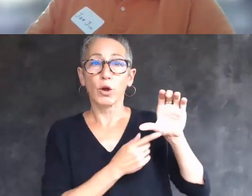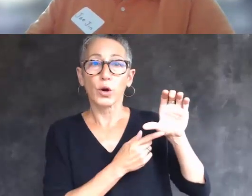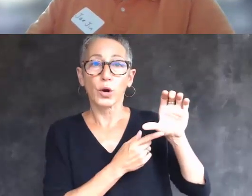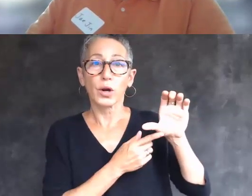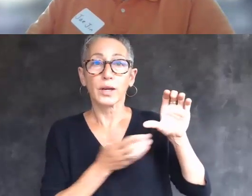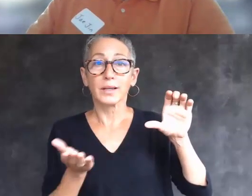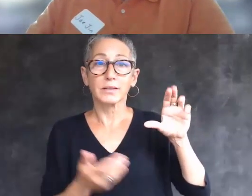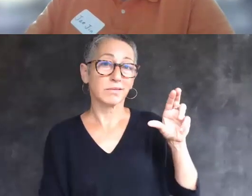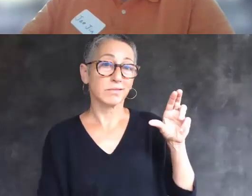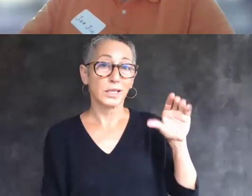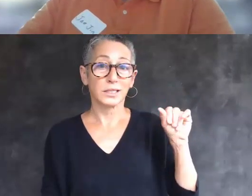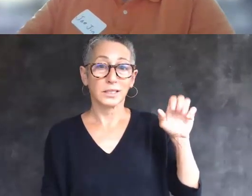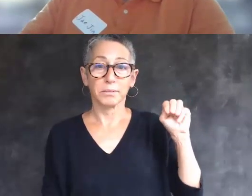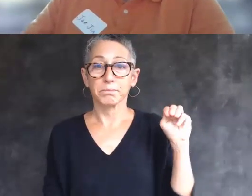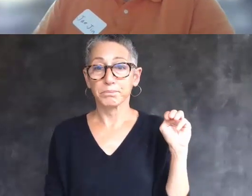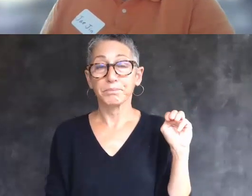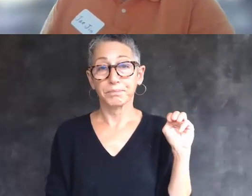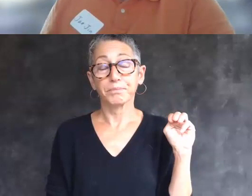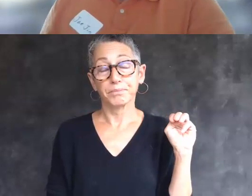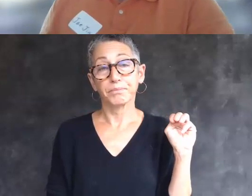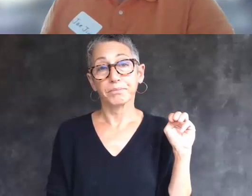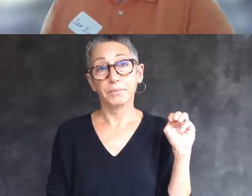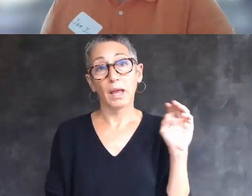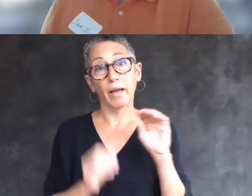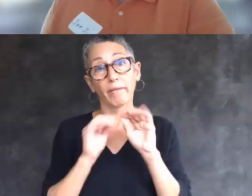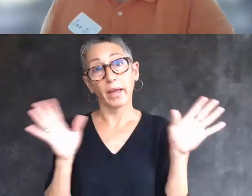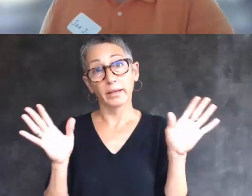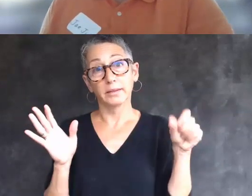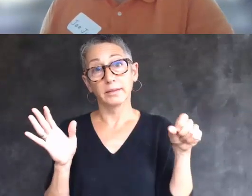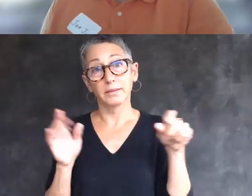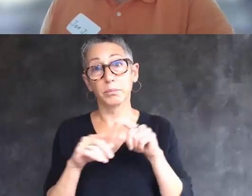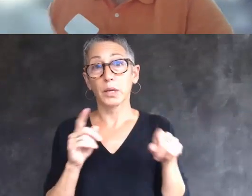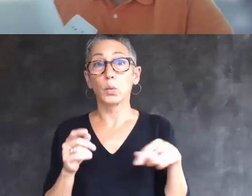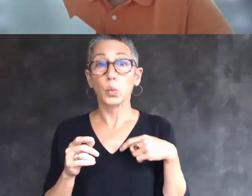It's the is the obvious thing to say, but it's honestly the biggest barrier